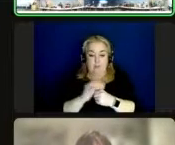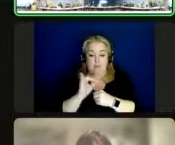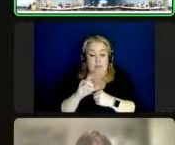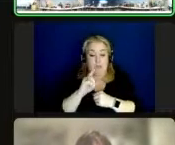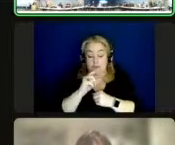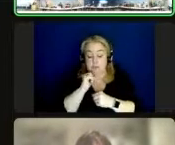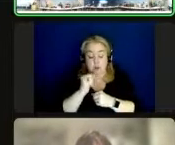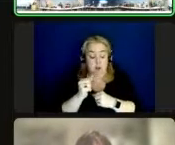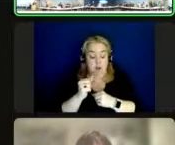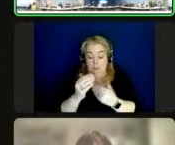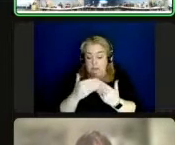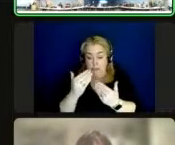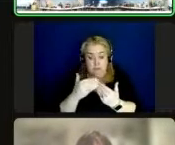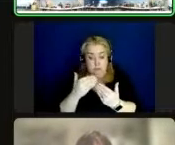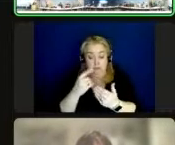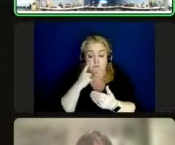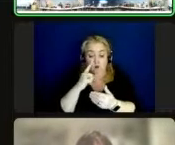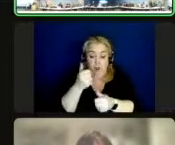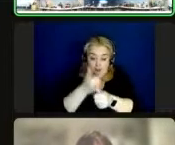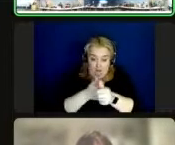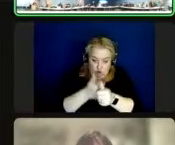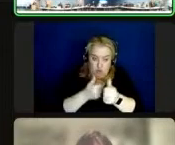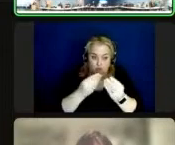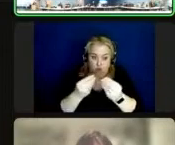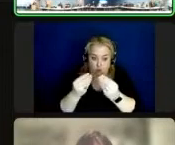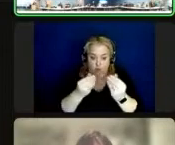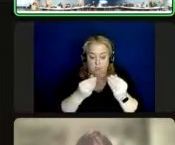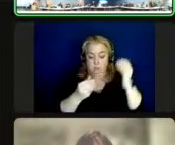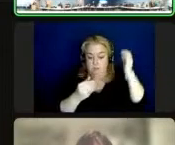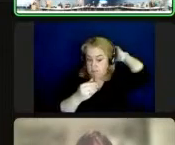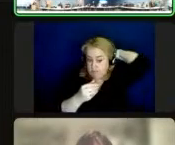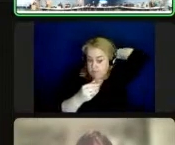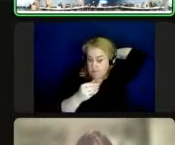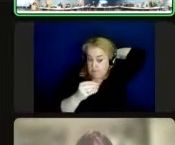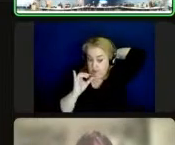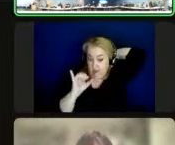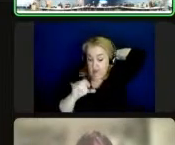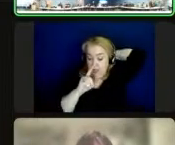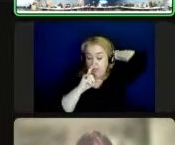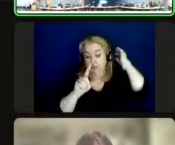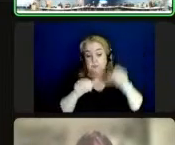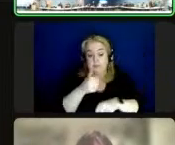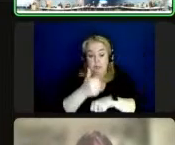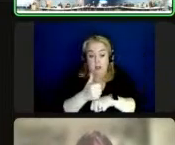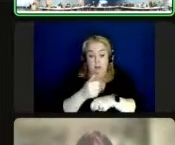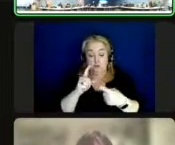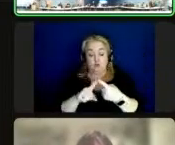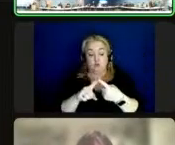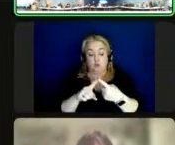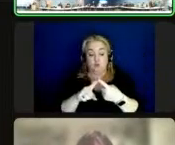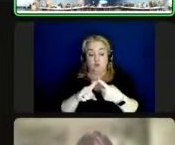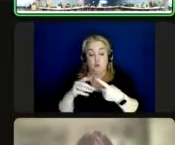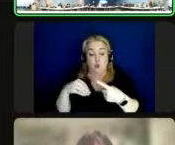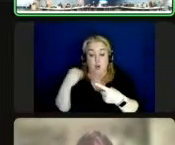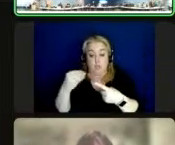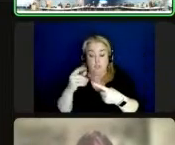IT SHOWS THE EXPECTED REVENUE TO BE DERIVED FROM THAT ERTY FROM THE LOCAL OPTION